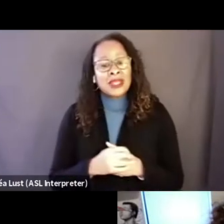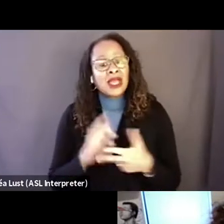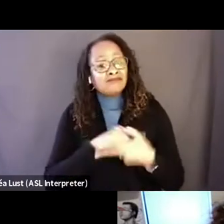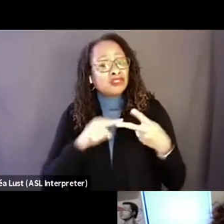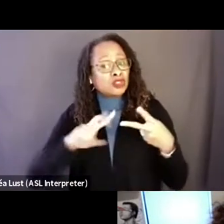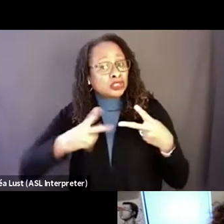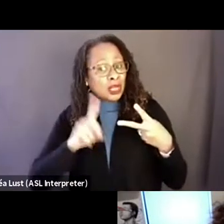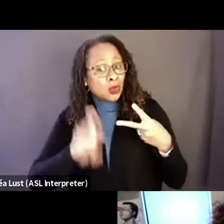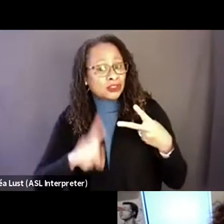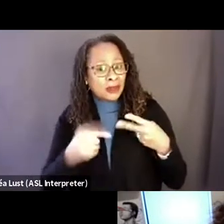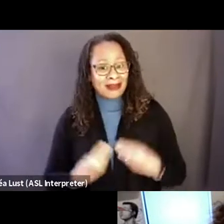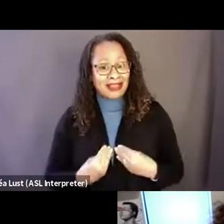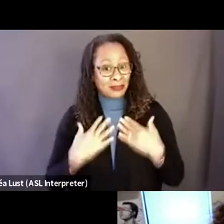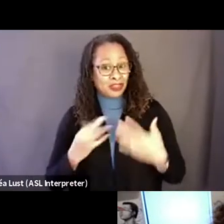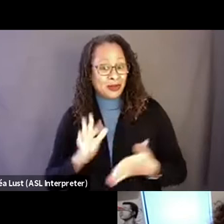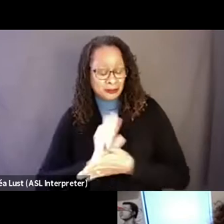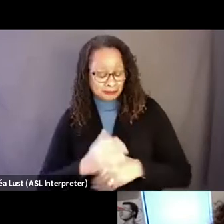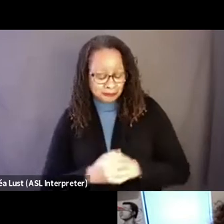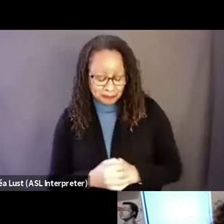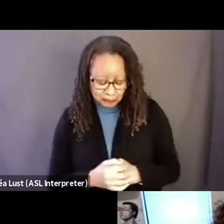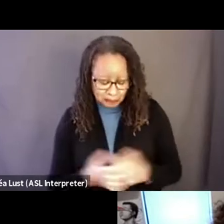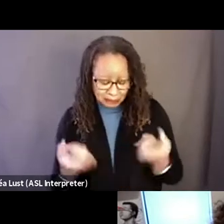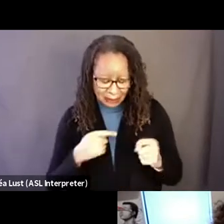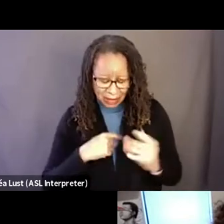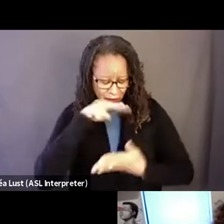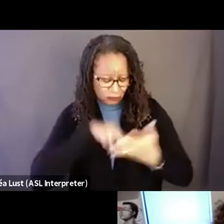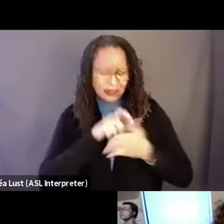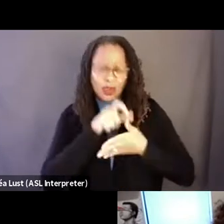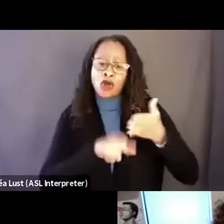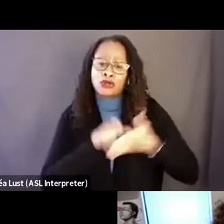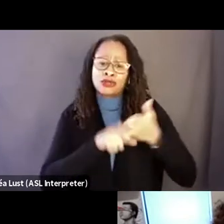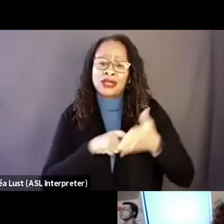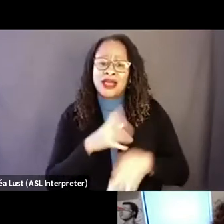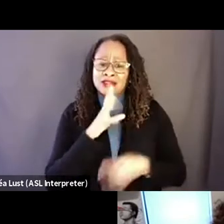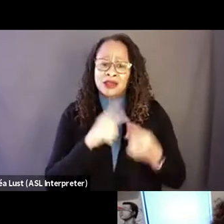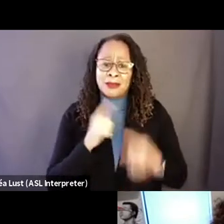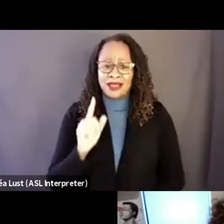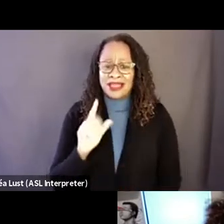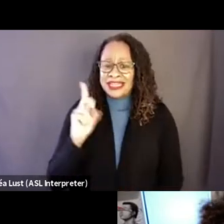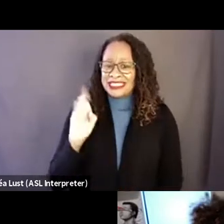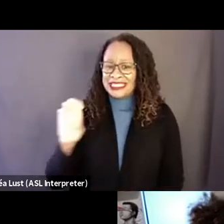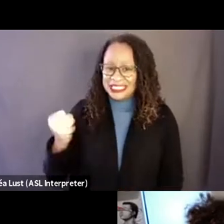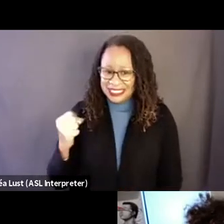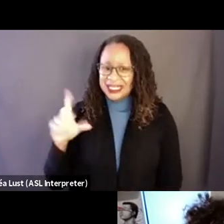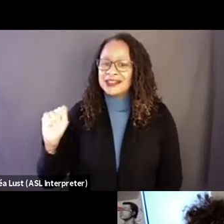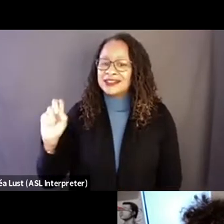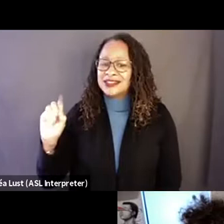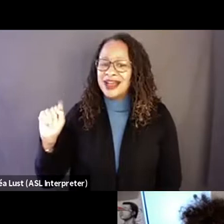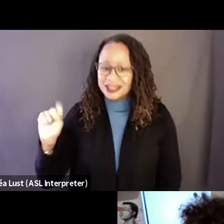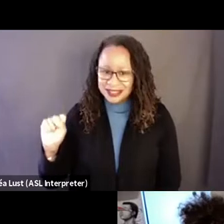I would say, I read an article that featured Dee's Tots which is Nunu and Patrick's daycare.